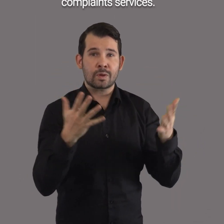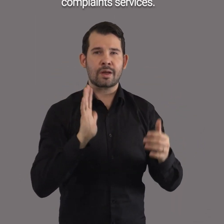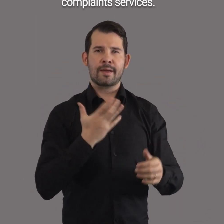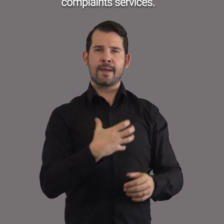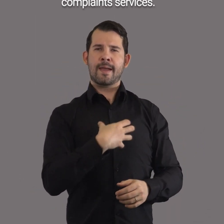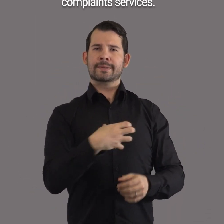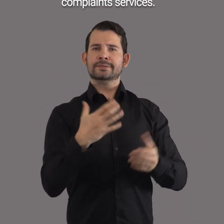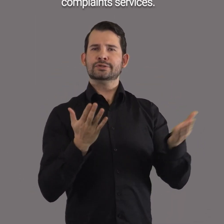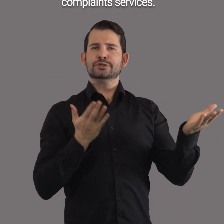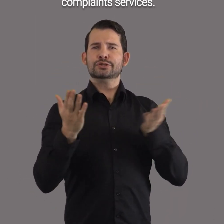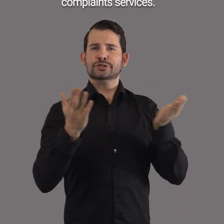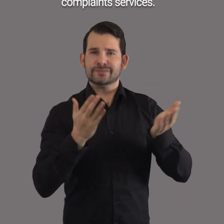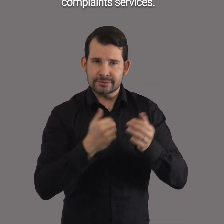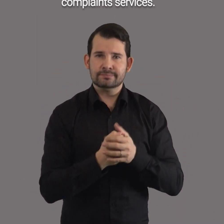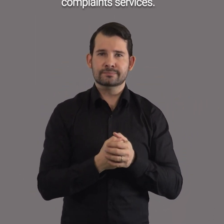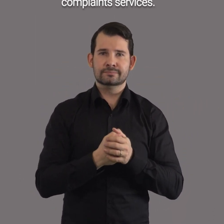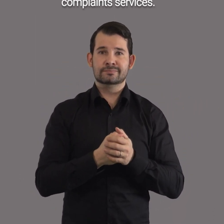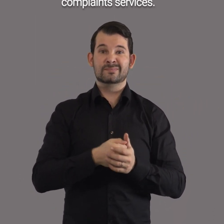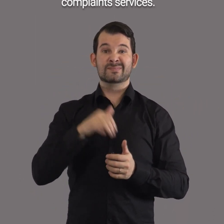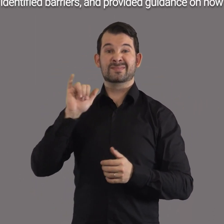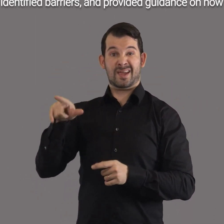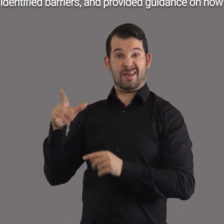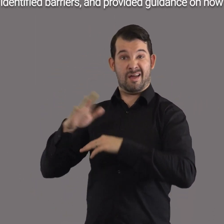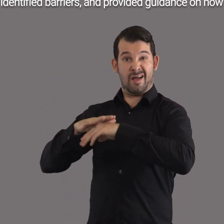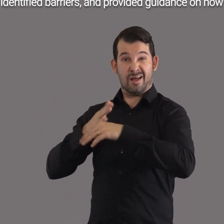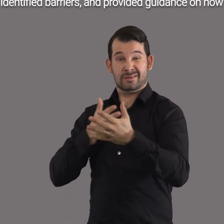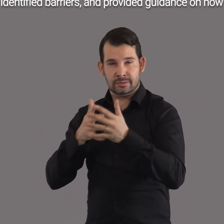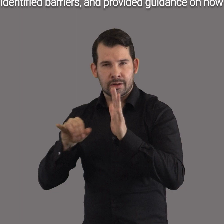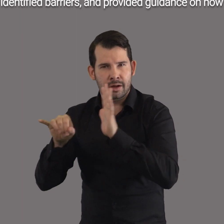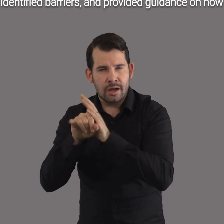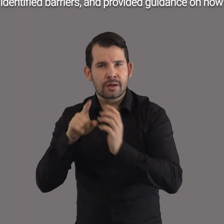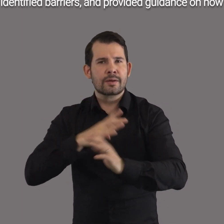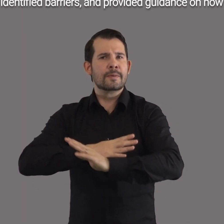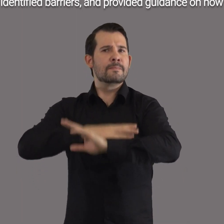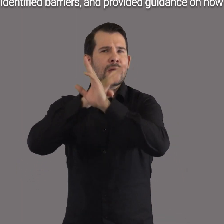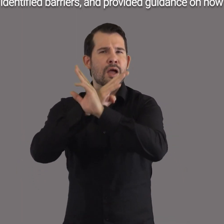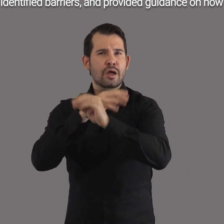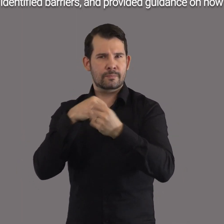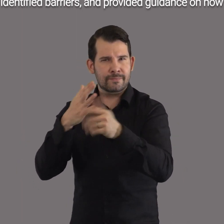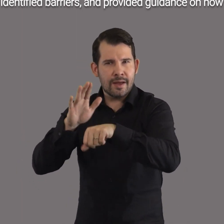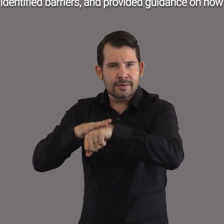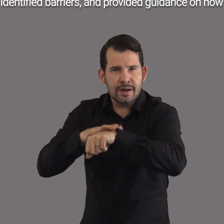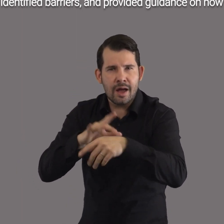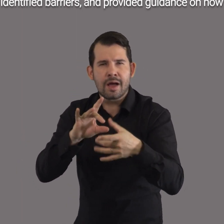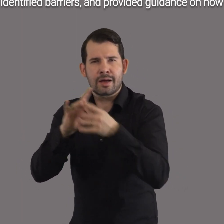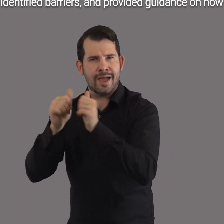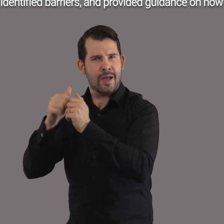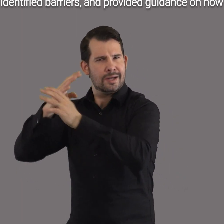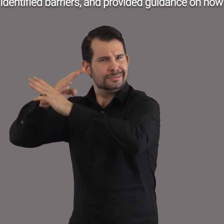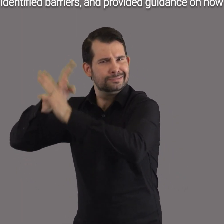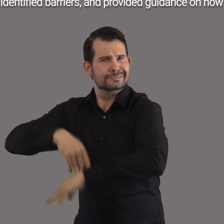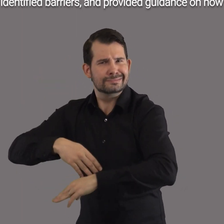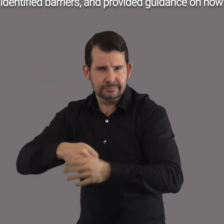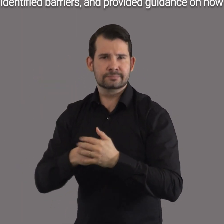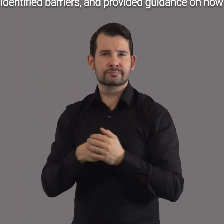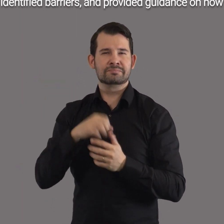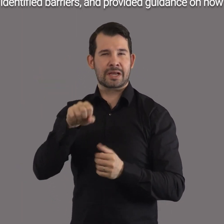complaints services. The consultations identified barriers, and provided guidance on how to remove them.